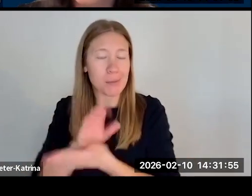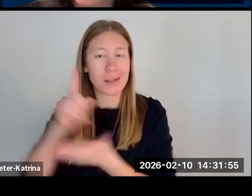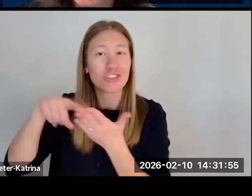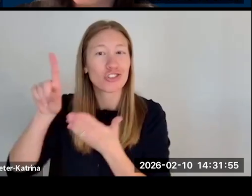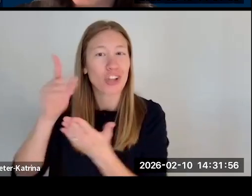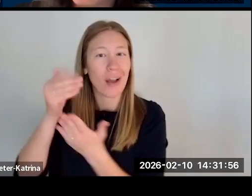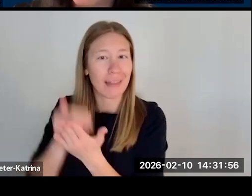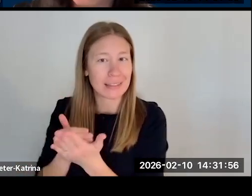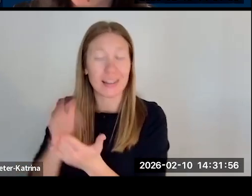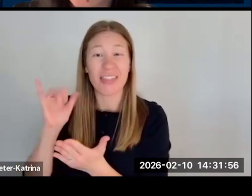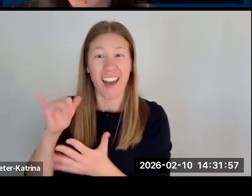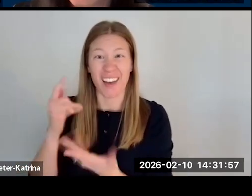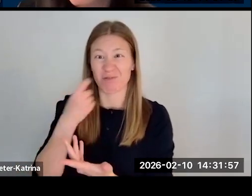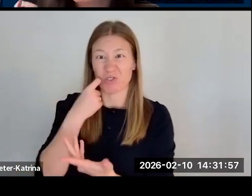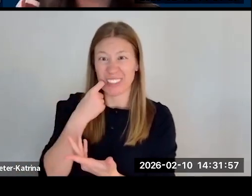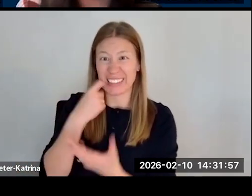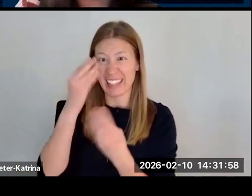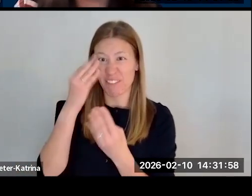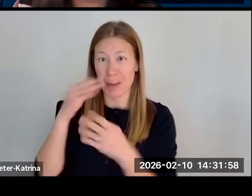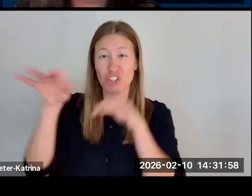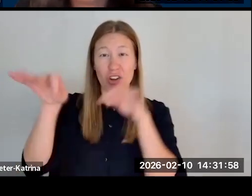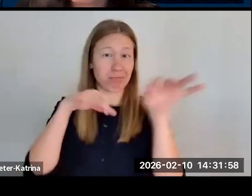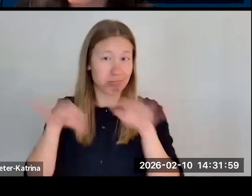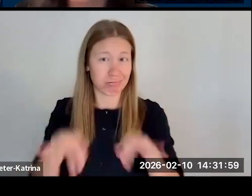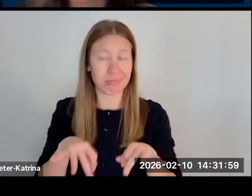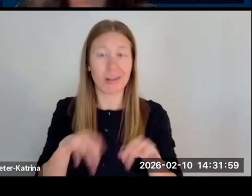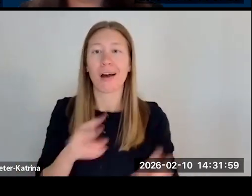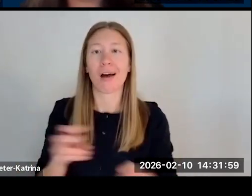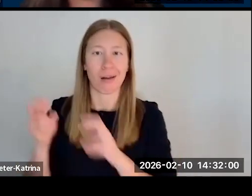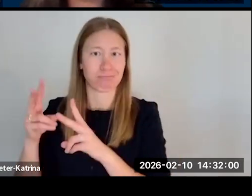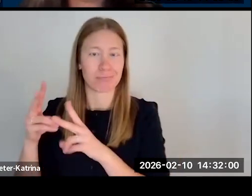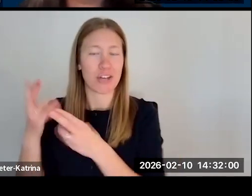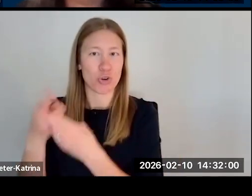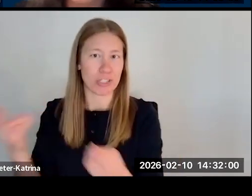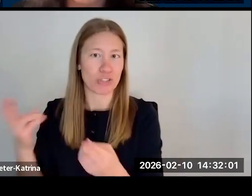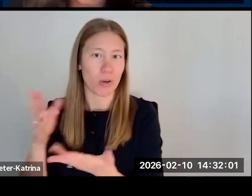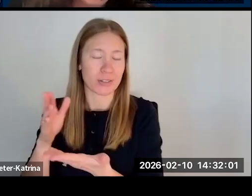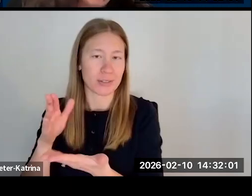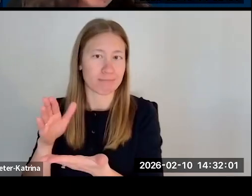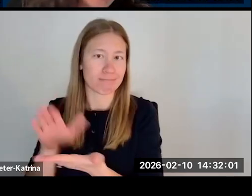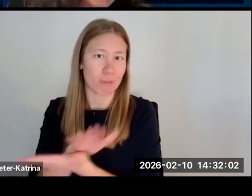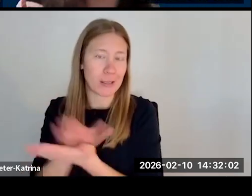of the information I just talked about into a resource if you'd like to reference that as we go along.